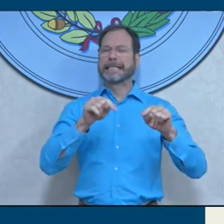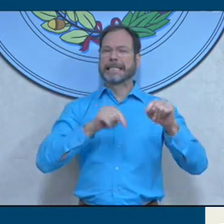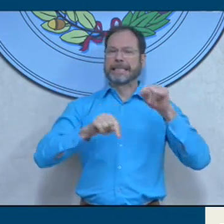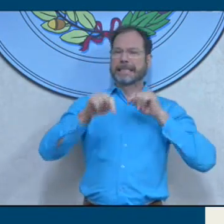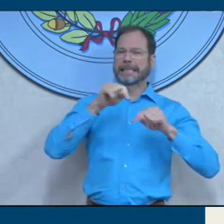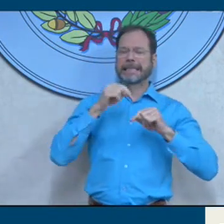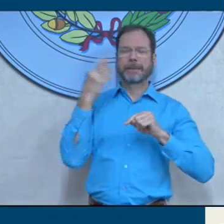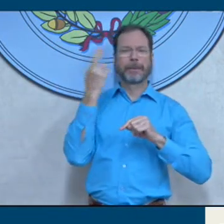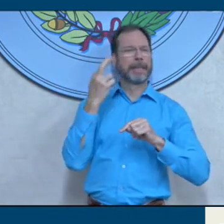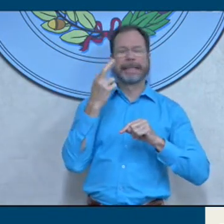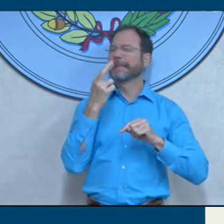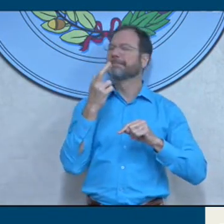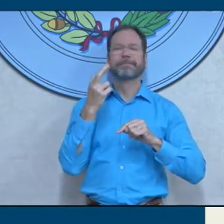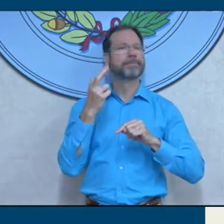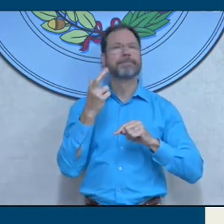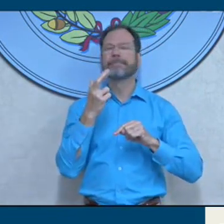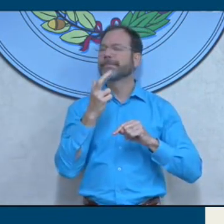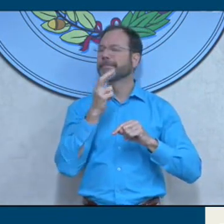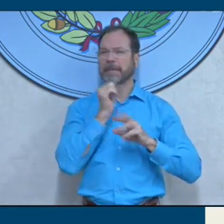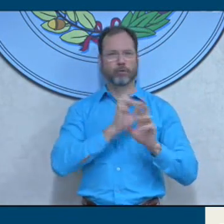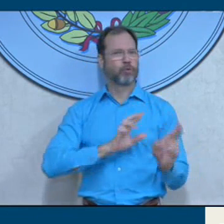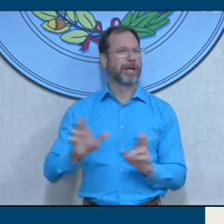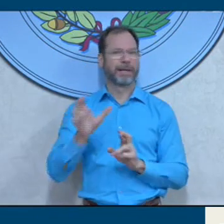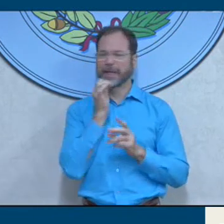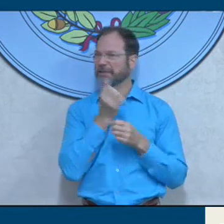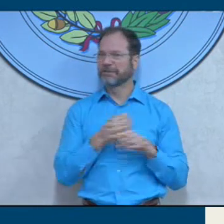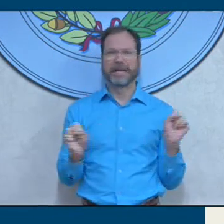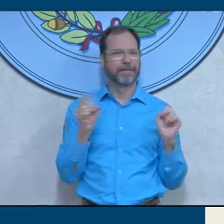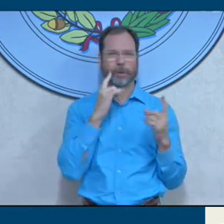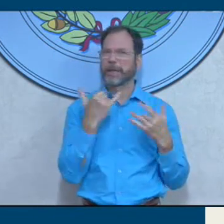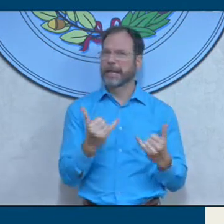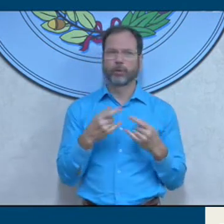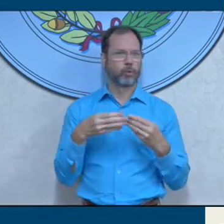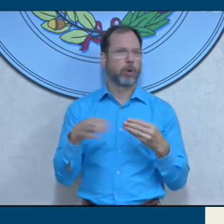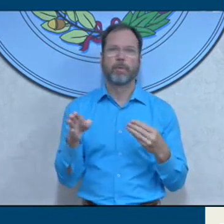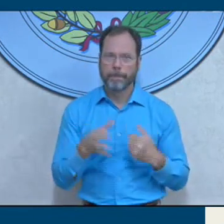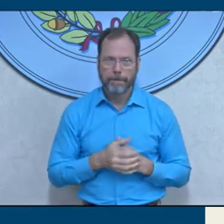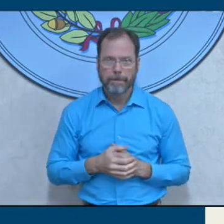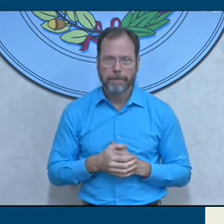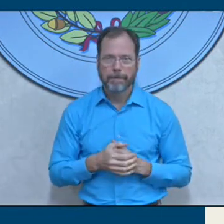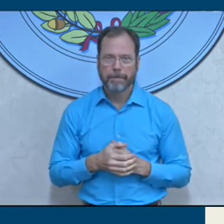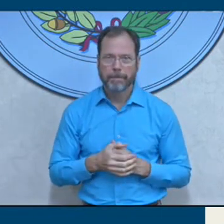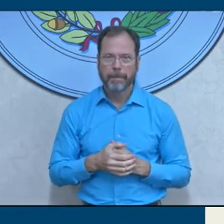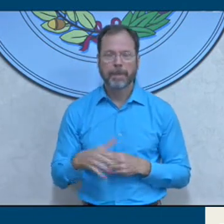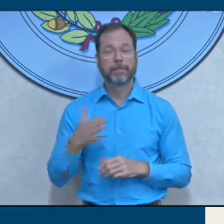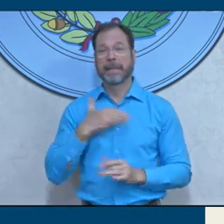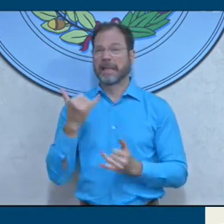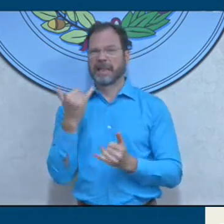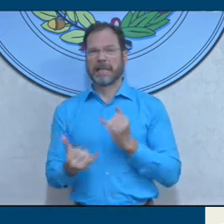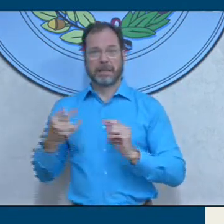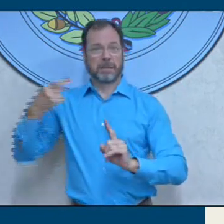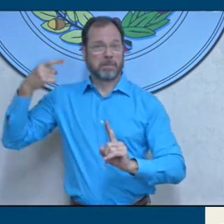RECOGNIZED IT EVEN THOUGH THEY ARE ABLE TO OPEN UP FOR BUSINESS. THEY HAVE REALIZE IS